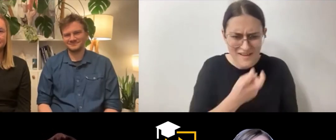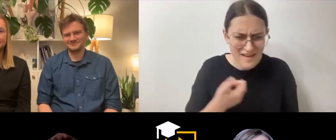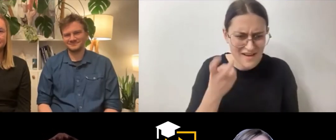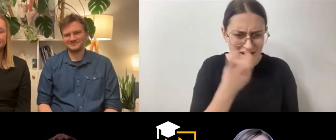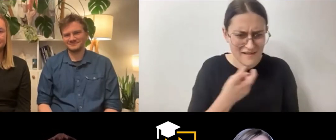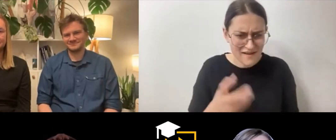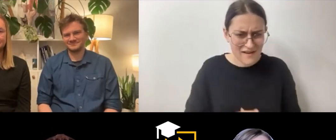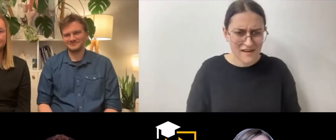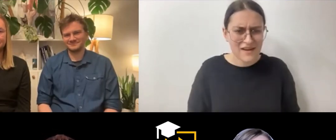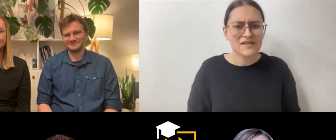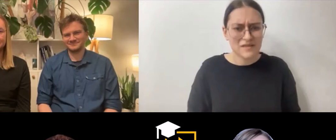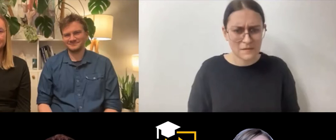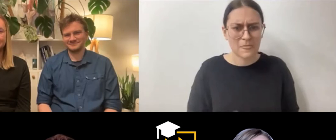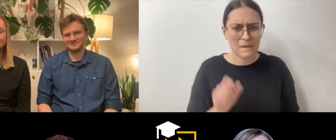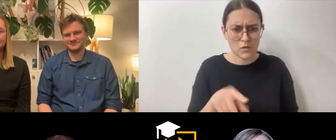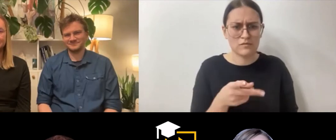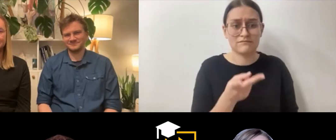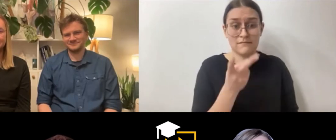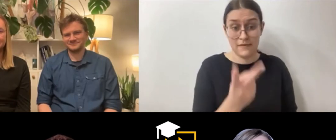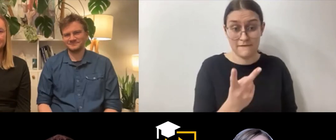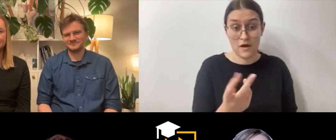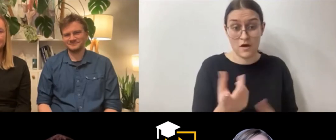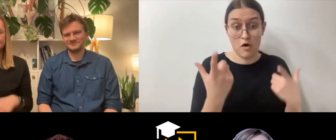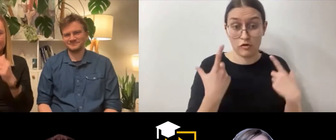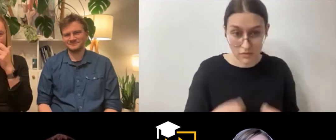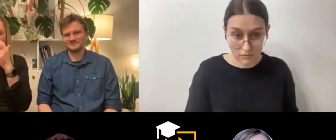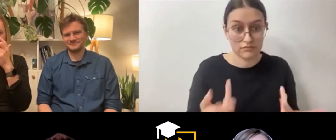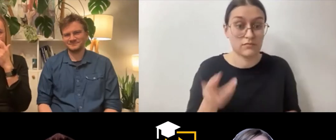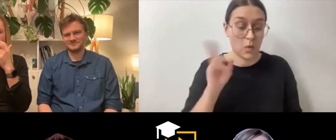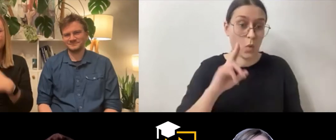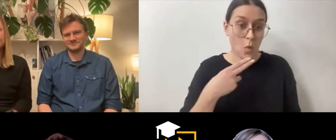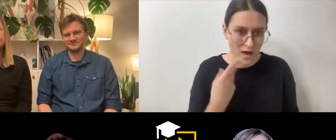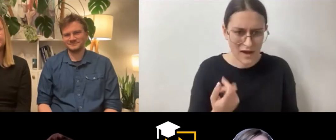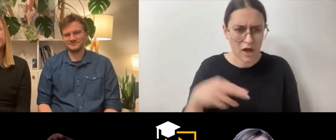two people who define themselves as Deaf,